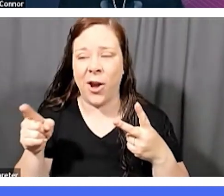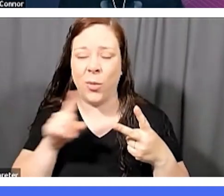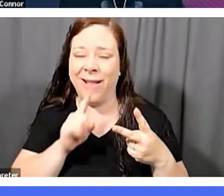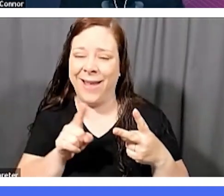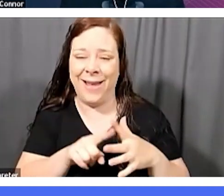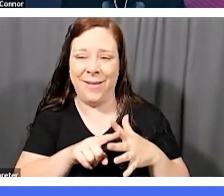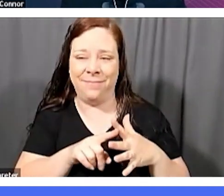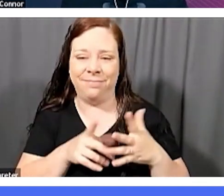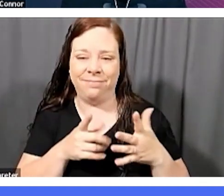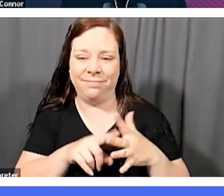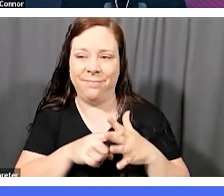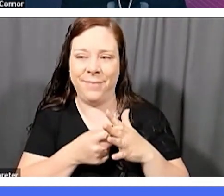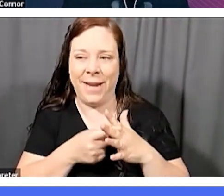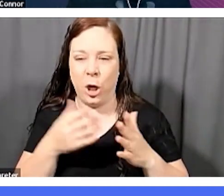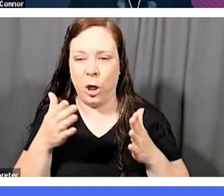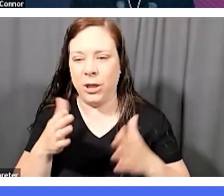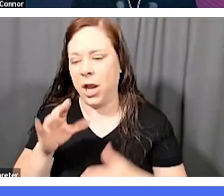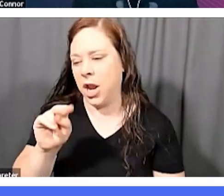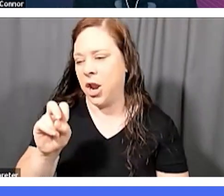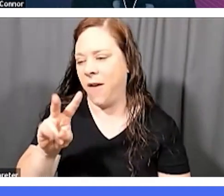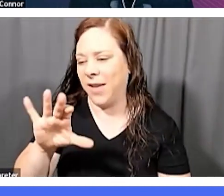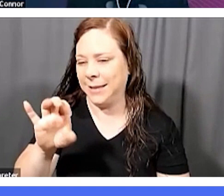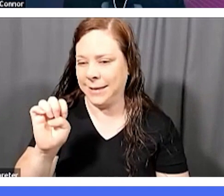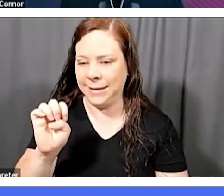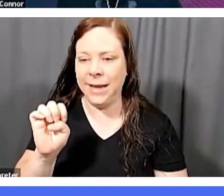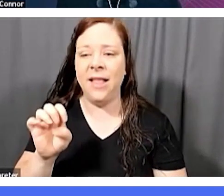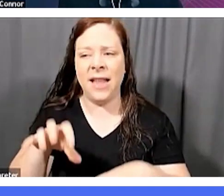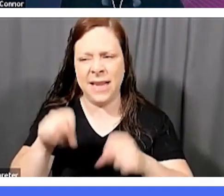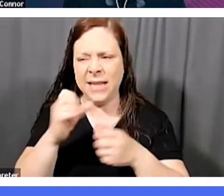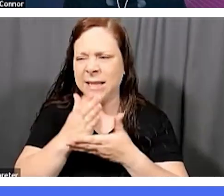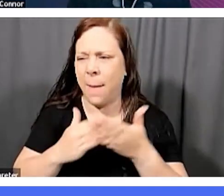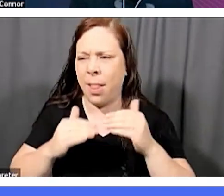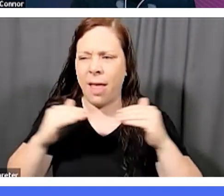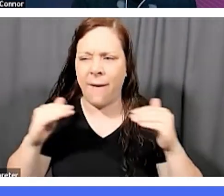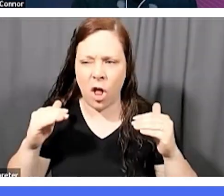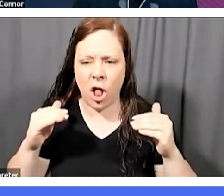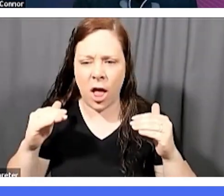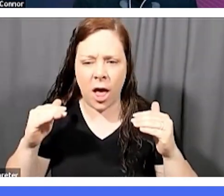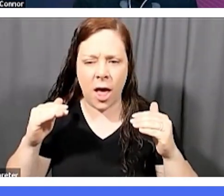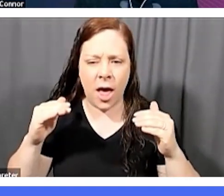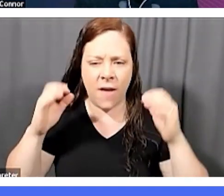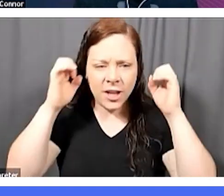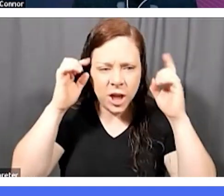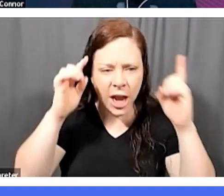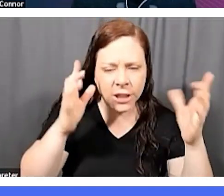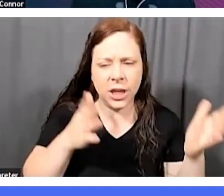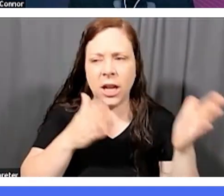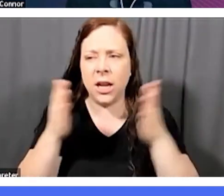They are individuals who will take some level of accessibility education, they will then take some level of specifics about their job,